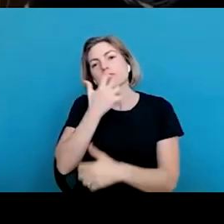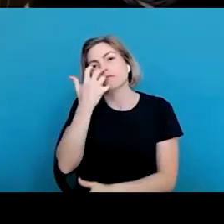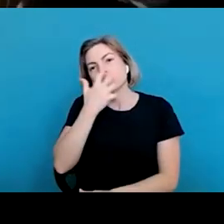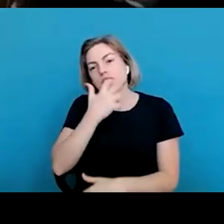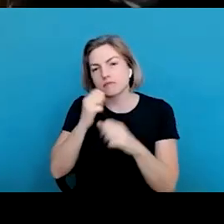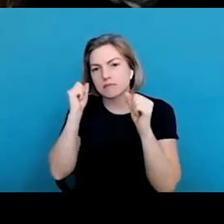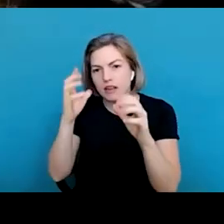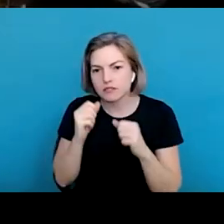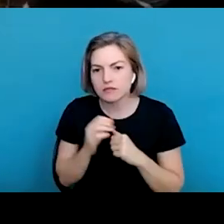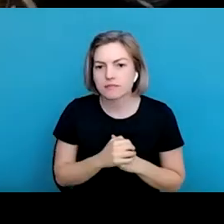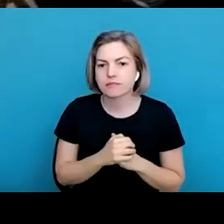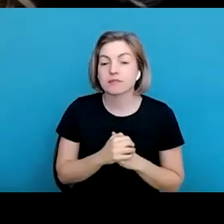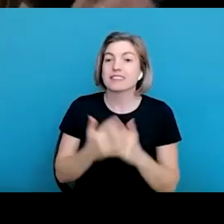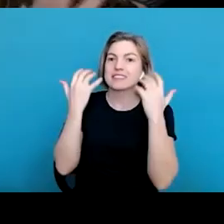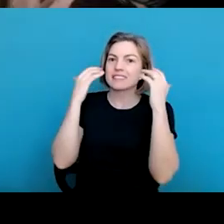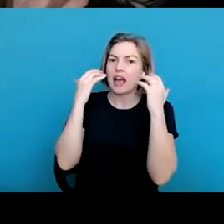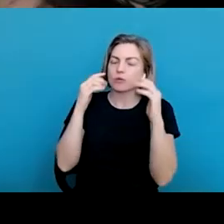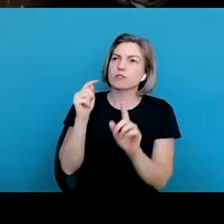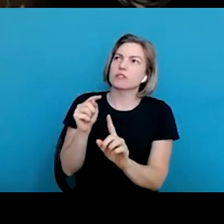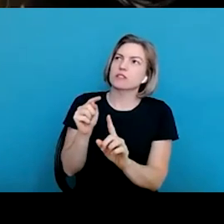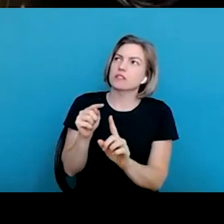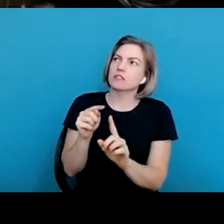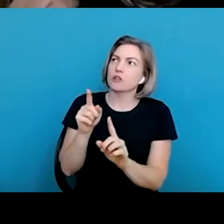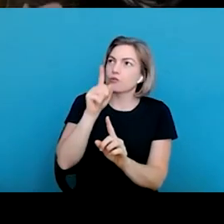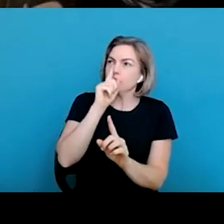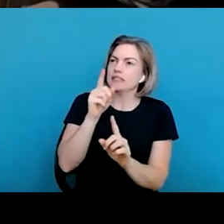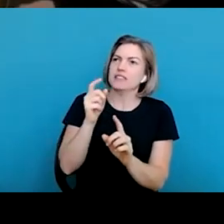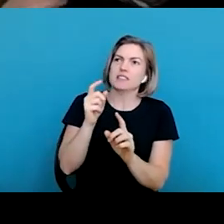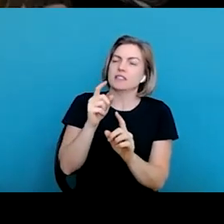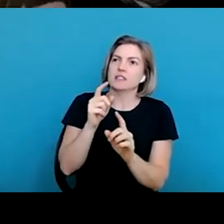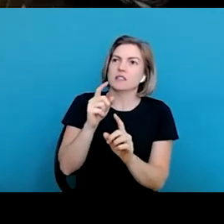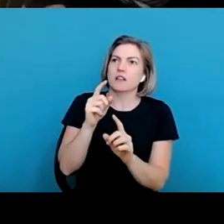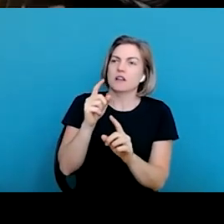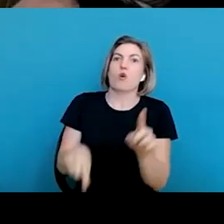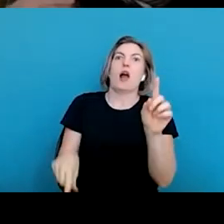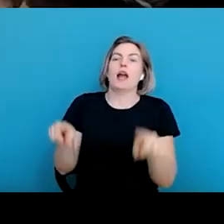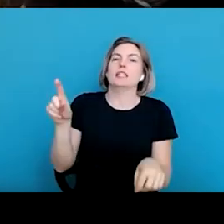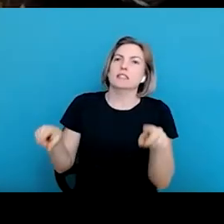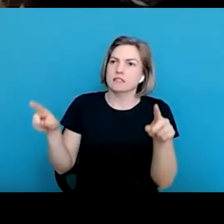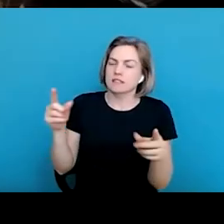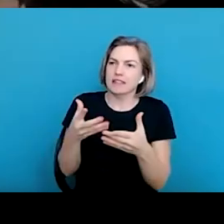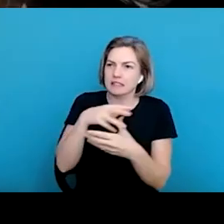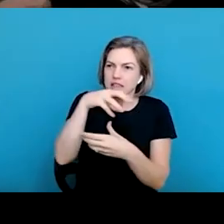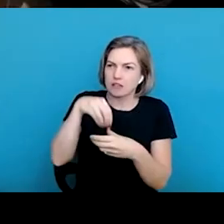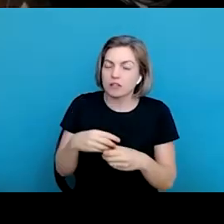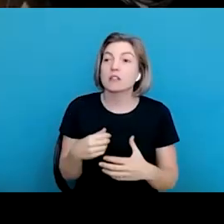And I think sound has got so many qualities but also, if we do treat sound as an object,